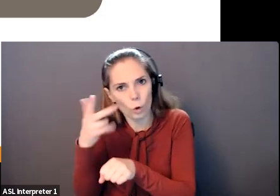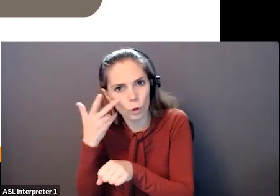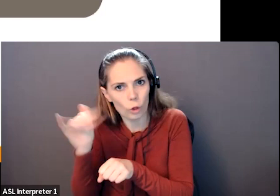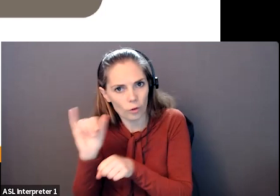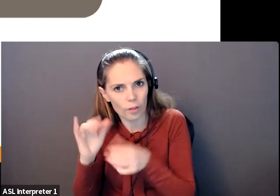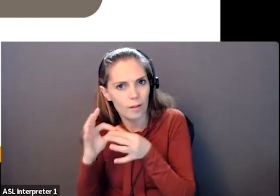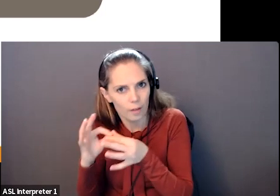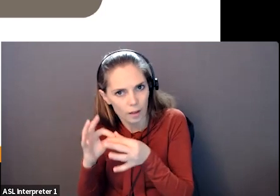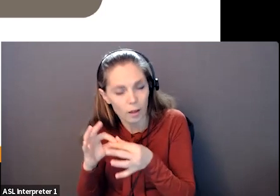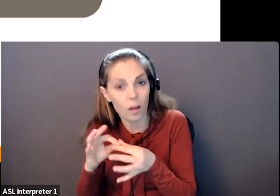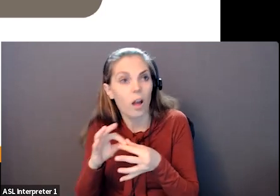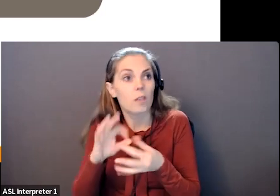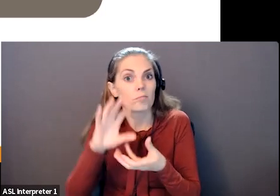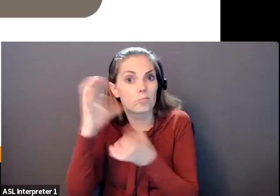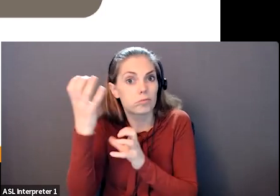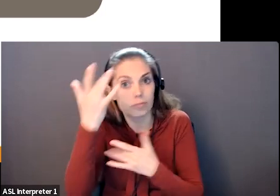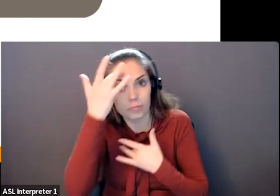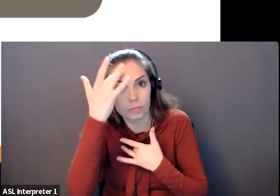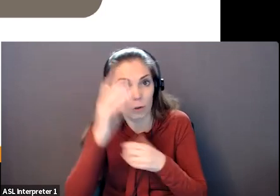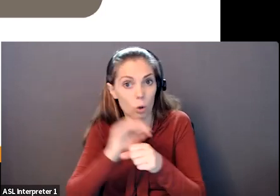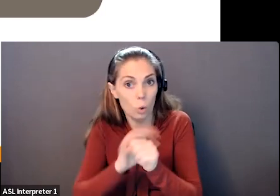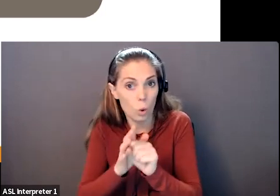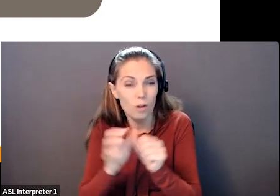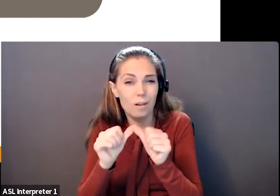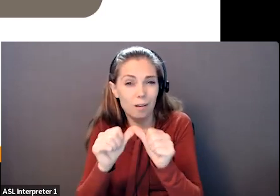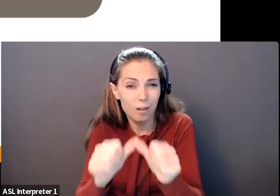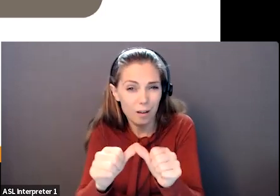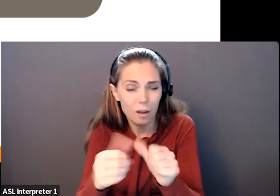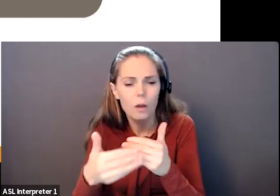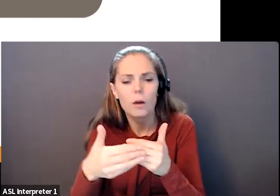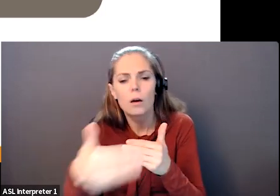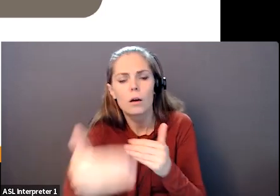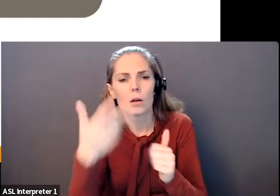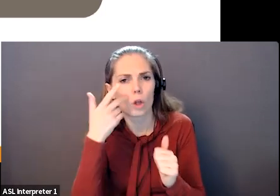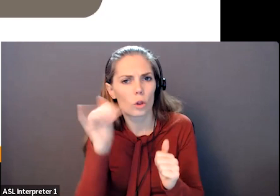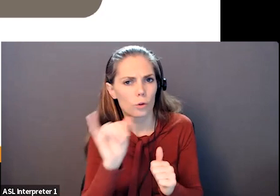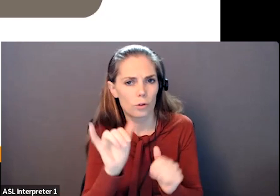employer and the worker and a workplace culture that embraces creativity and nimbleness and a